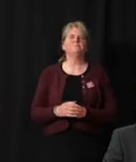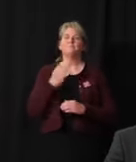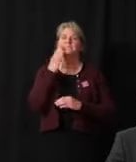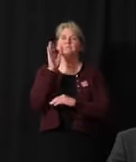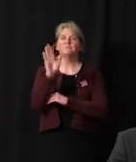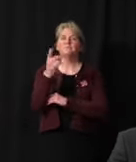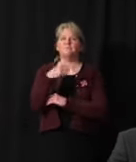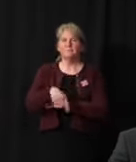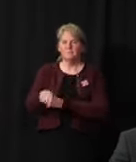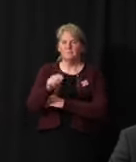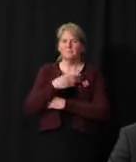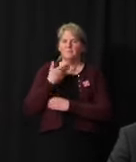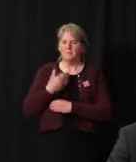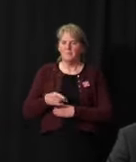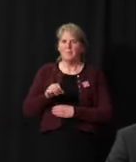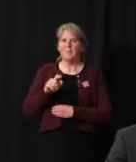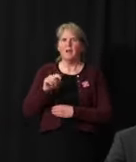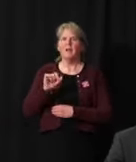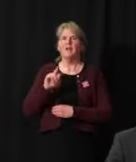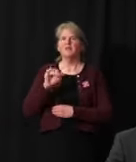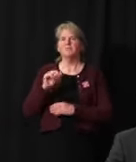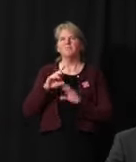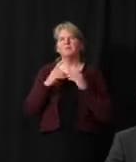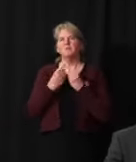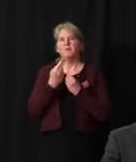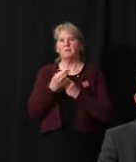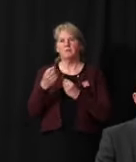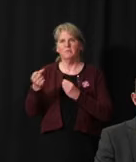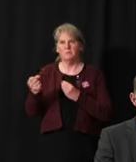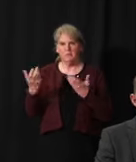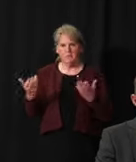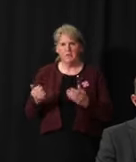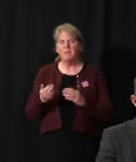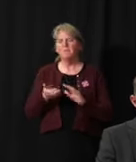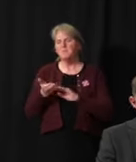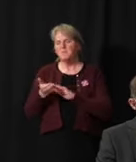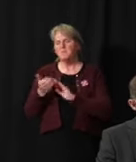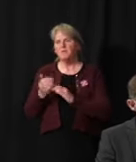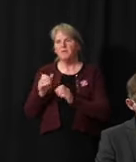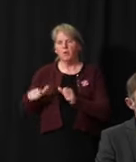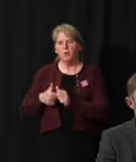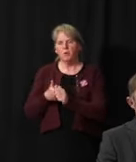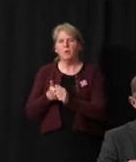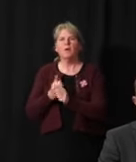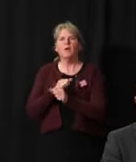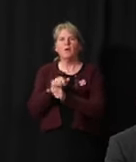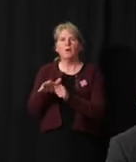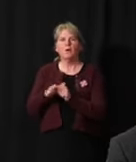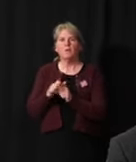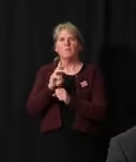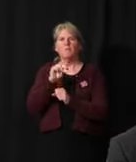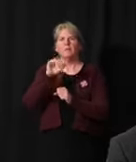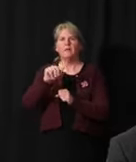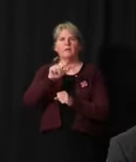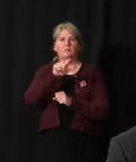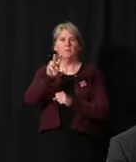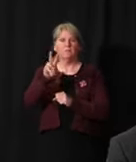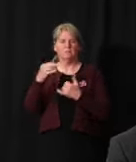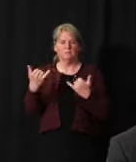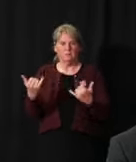Moderator: Good afternoon. I'm Pat Living with the department of health and social services and water for -- moderator for the COVID update